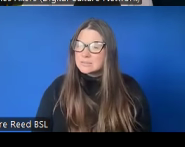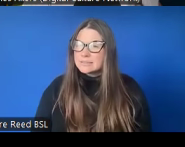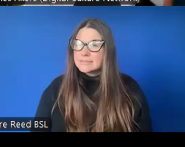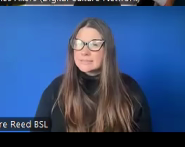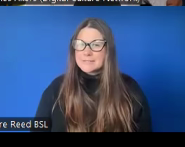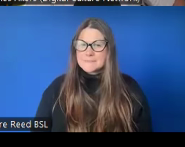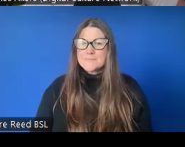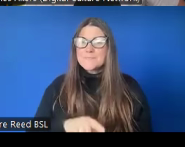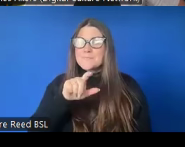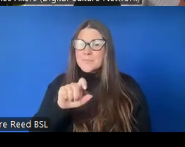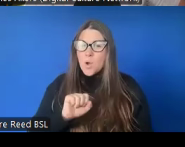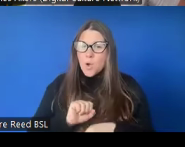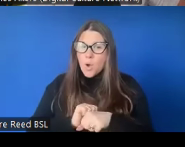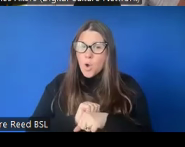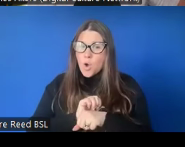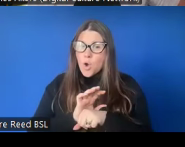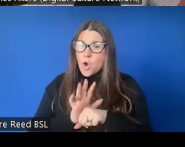"COVID," said Abigail. Interesting.